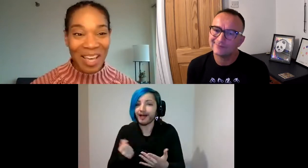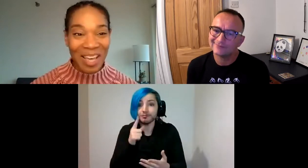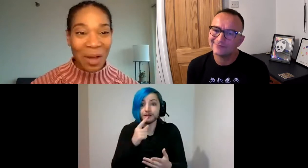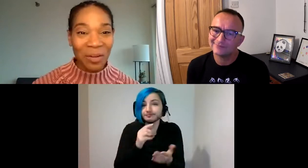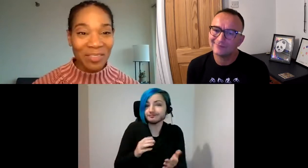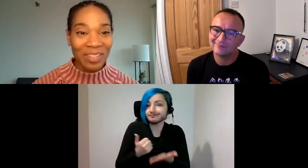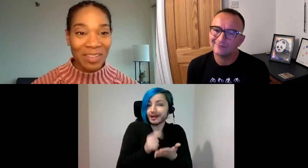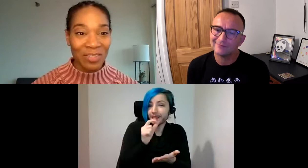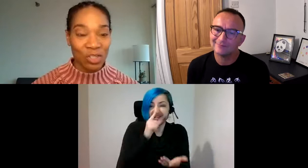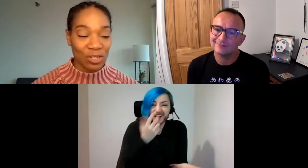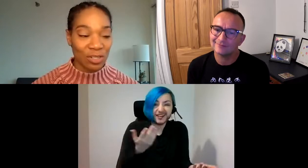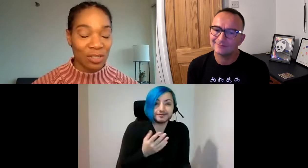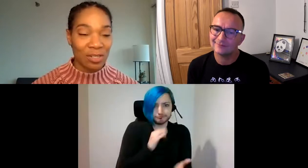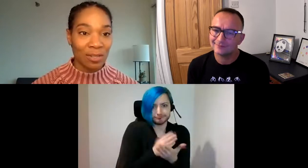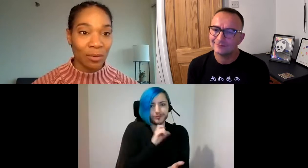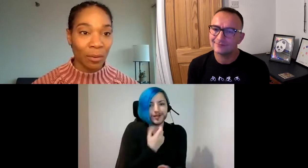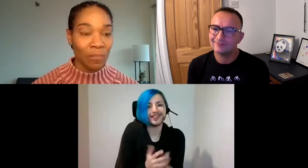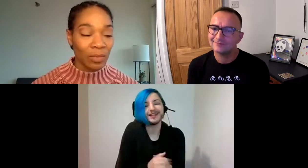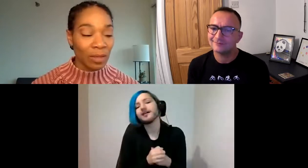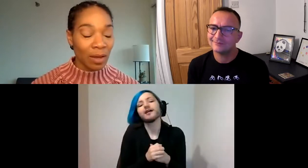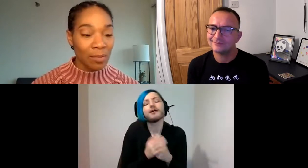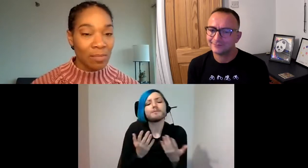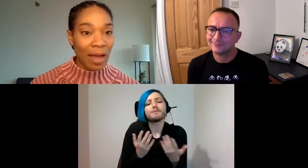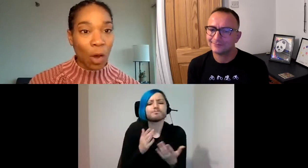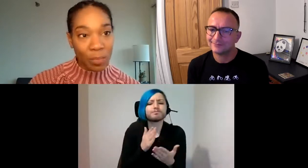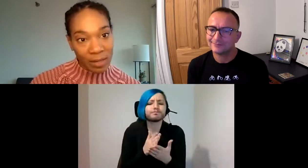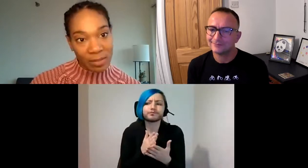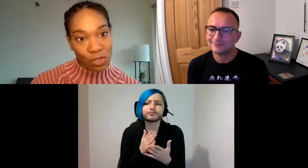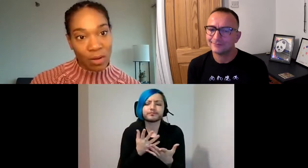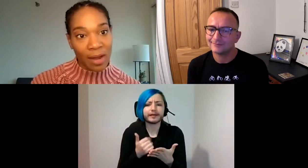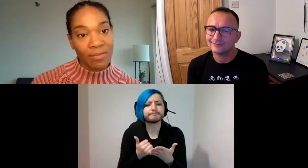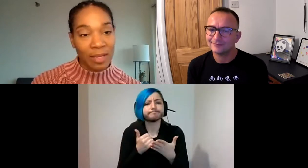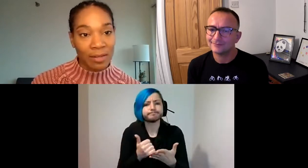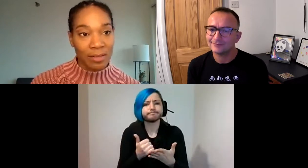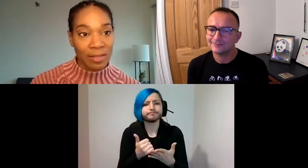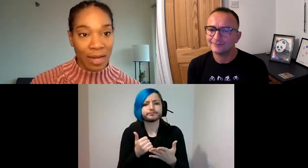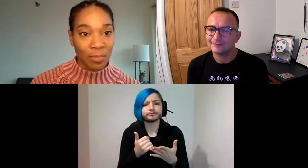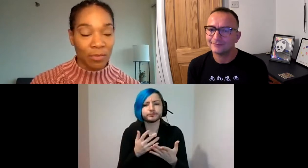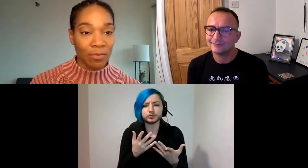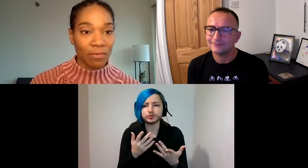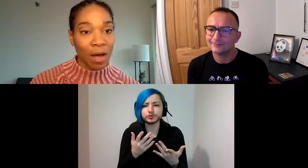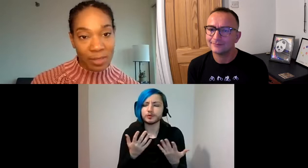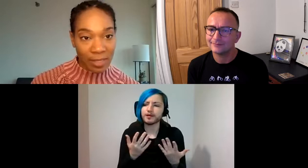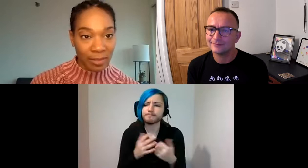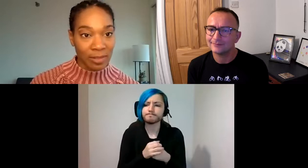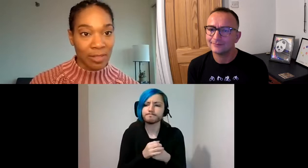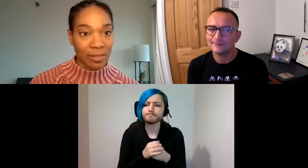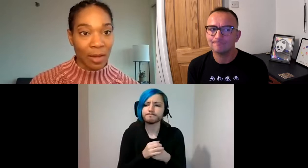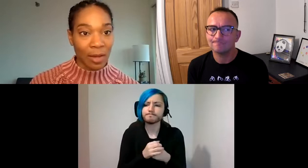I just think its imperative and I believe in what you are doing. We will work together so that way we will all grow